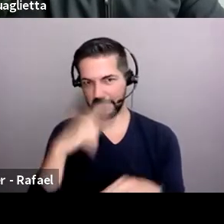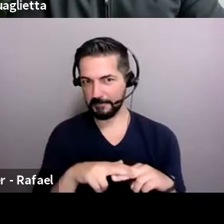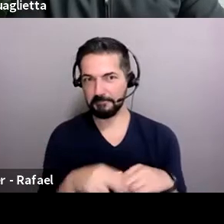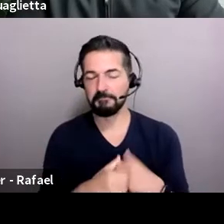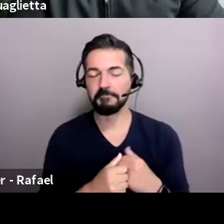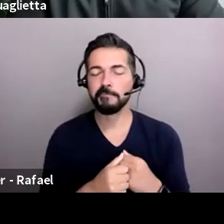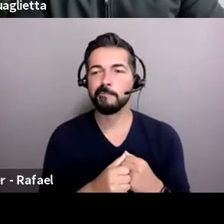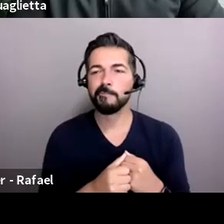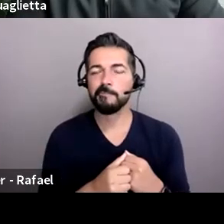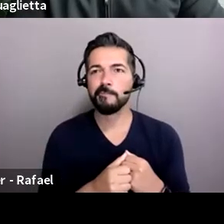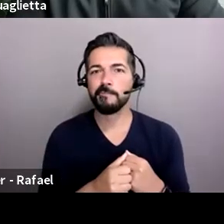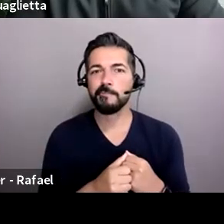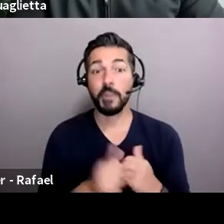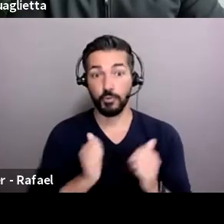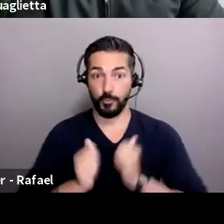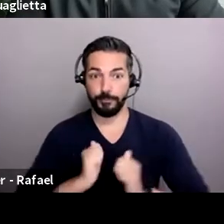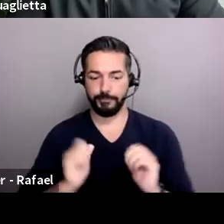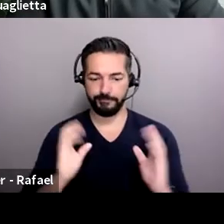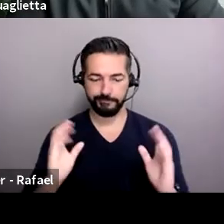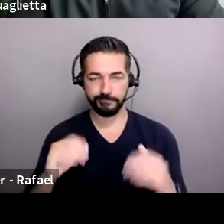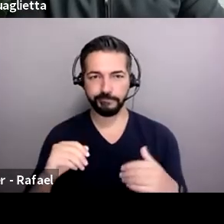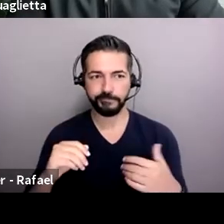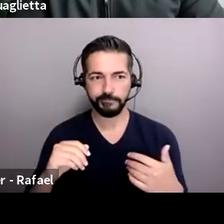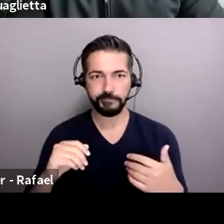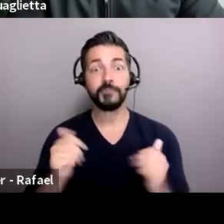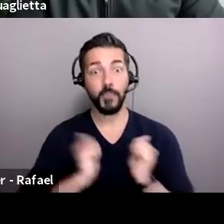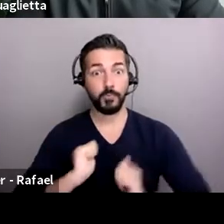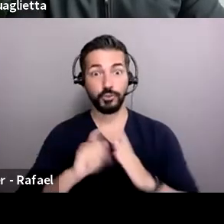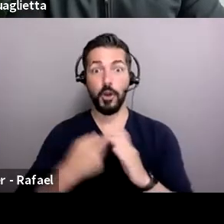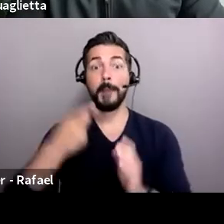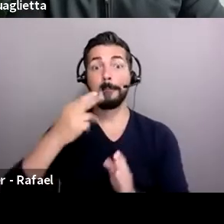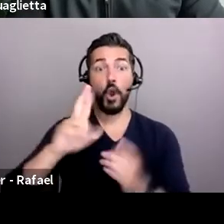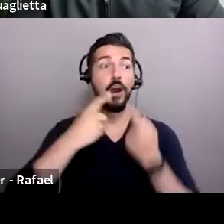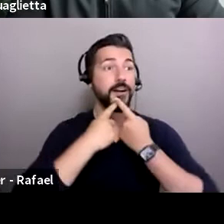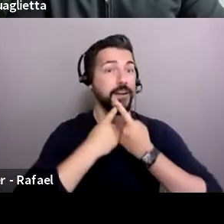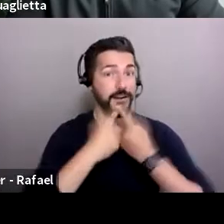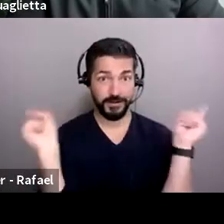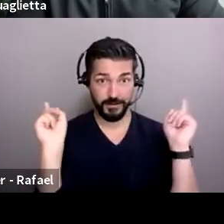When we we'd have a show come out, PR would announce it and